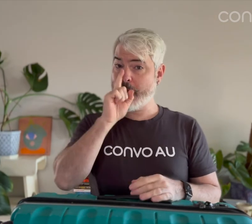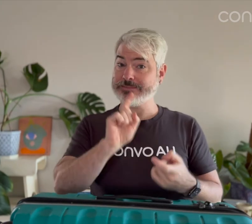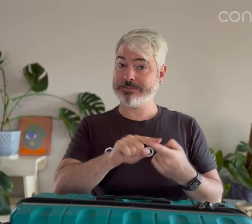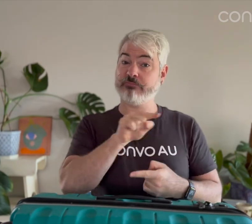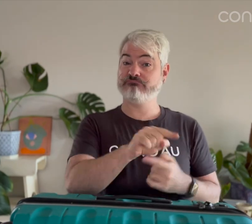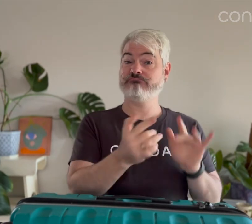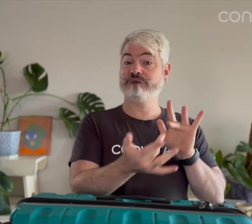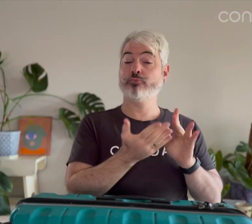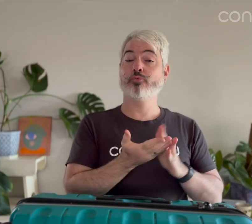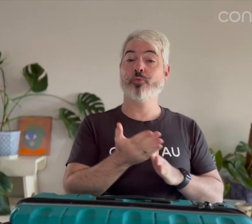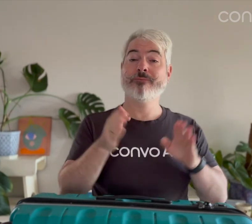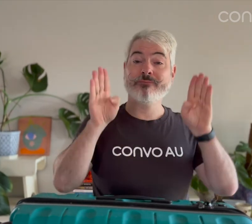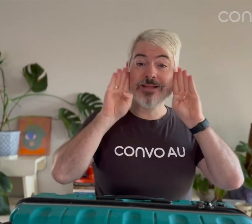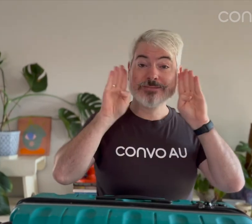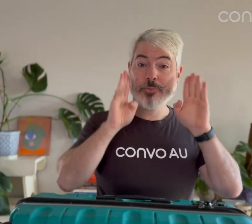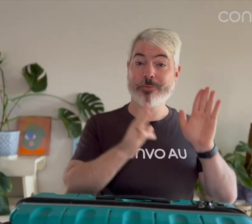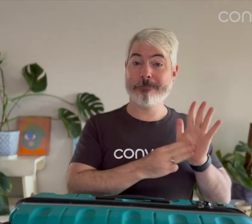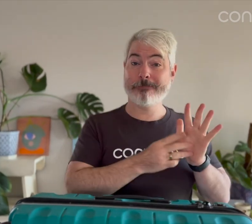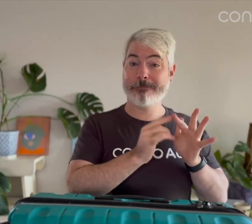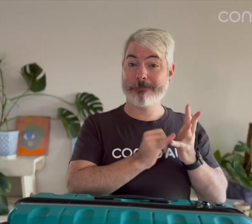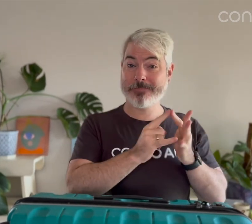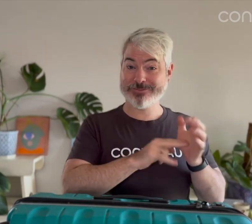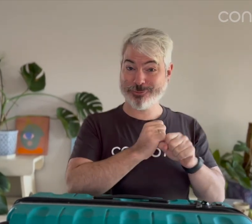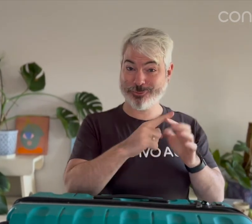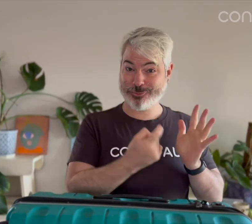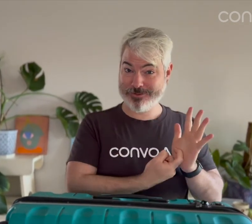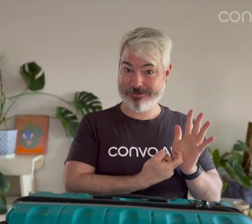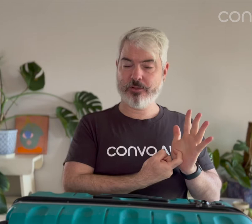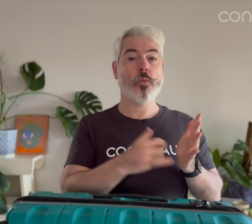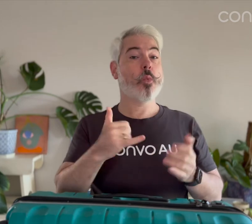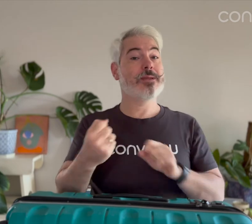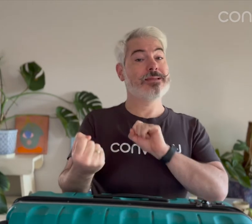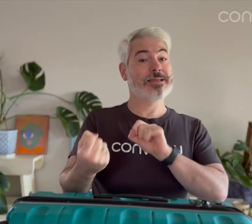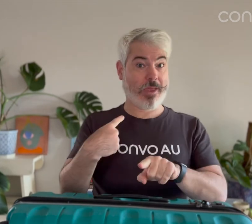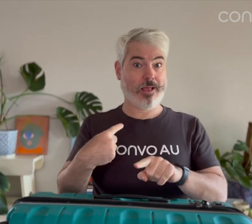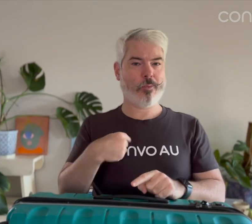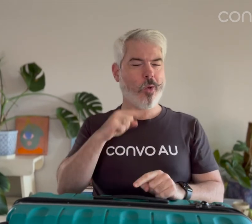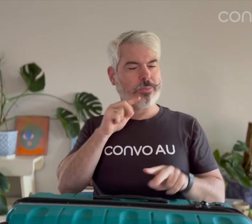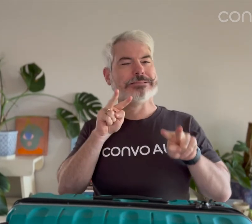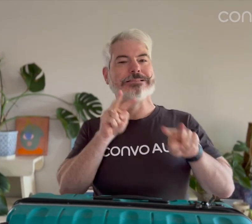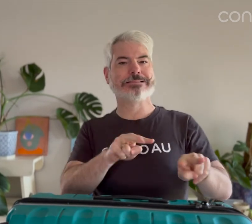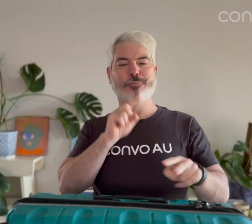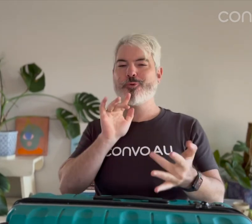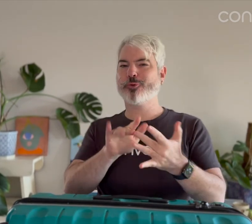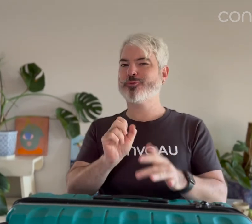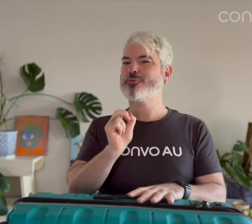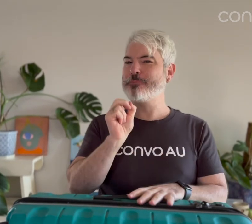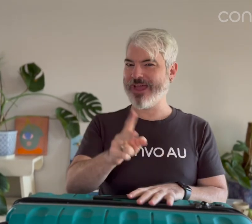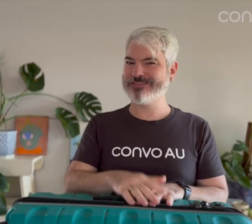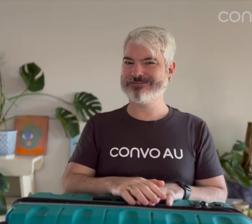You can also contact us through Facebook messenger or email us and we will get back to you.